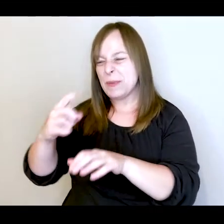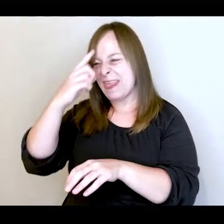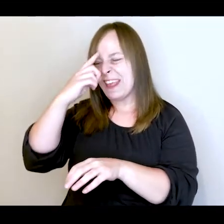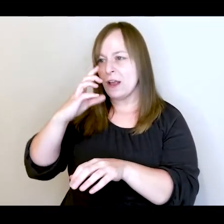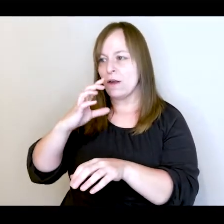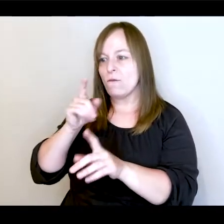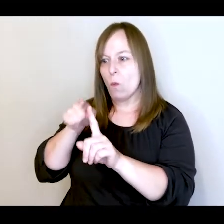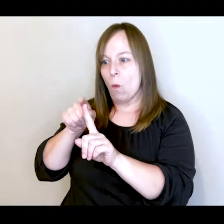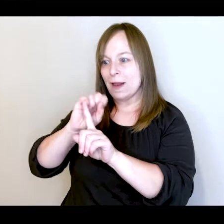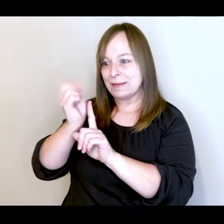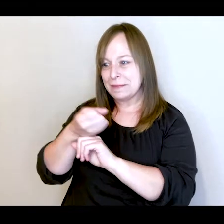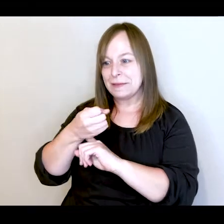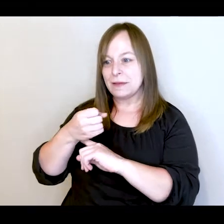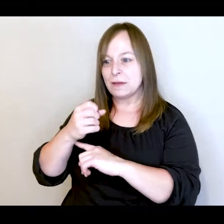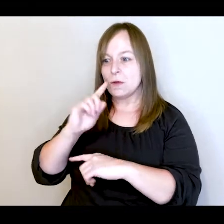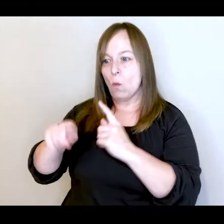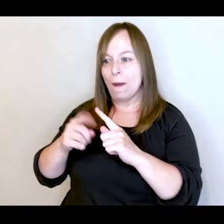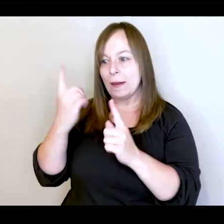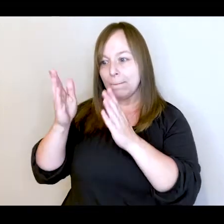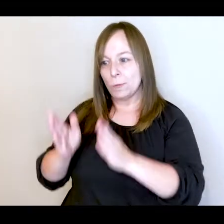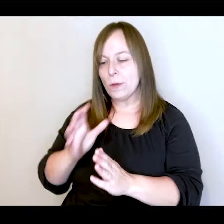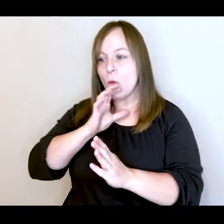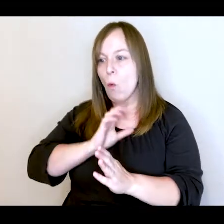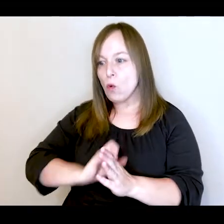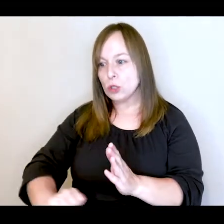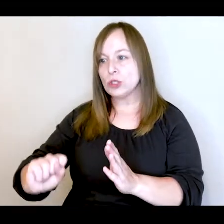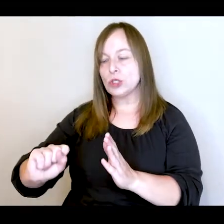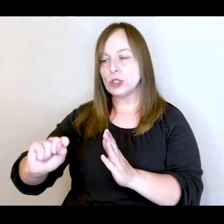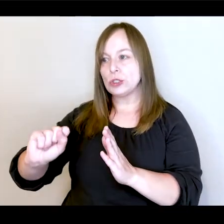We think of it in one sense of as someone ages if they're--